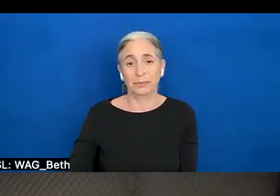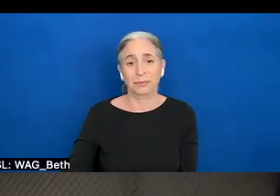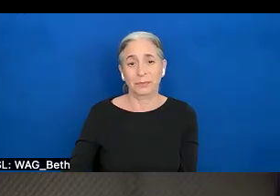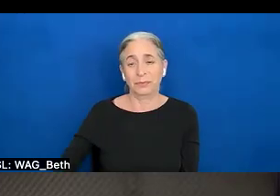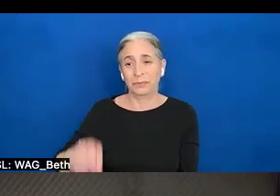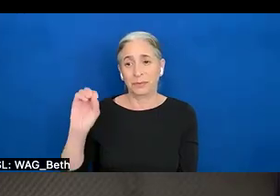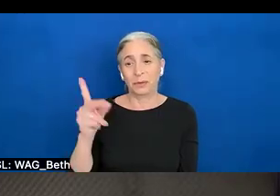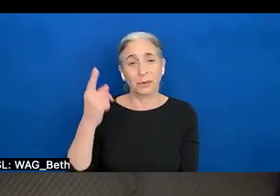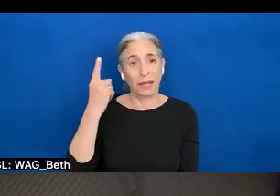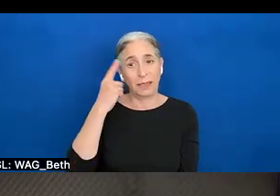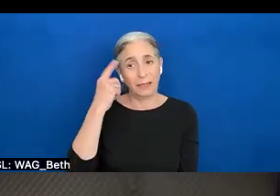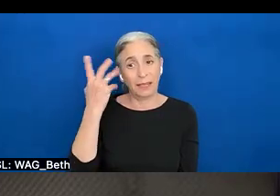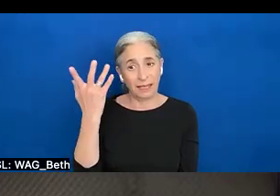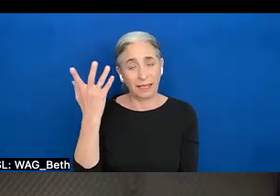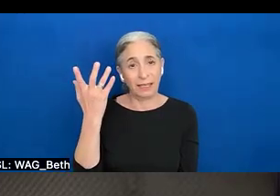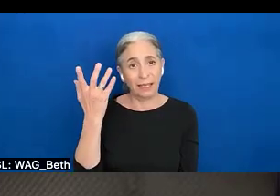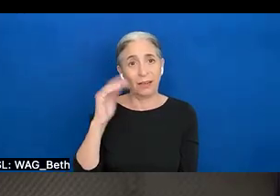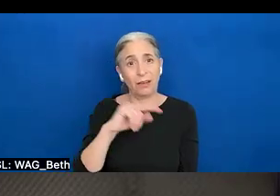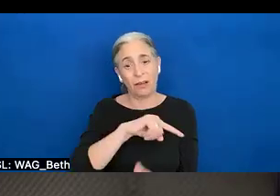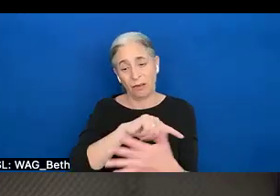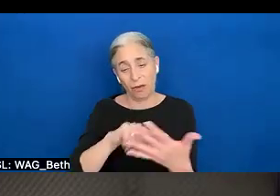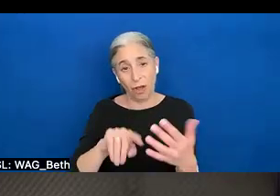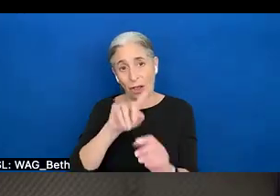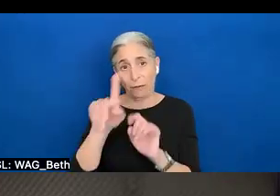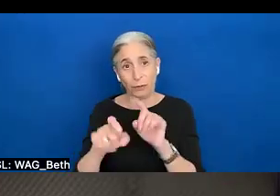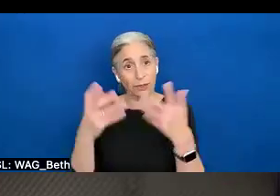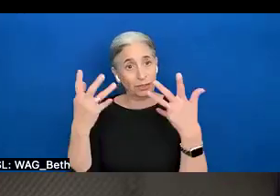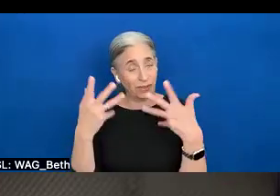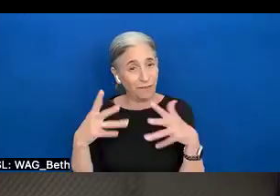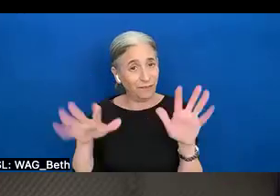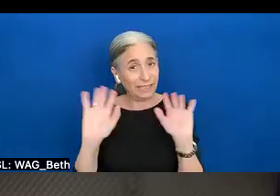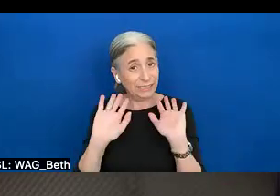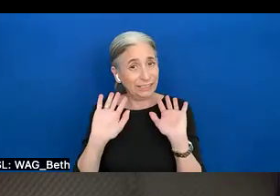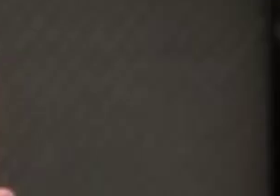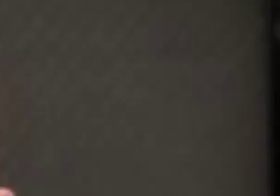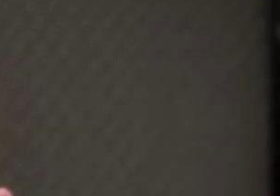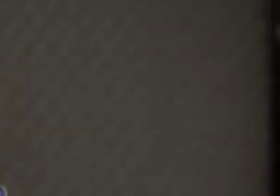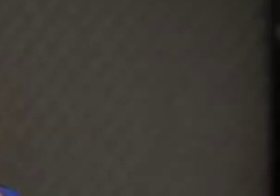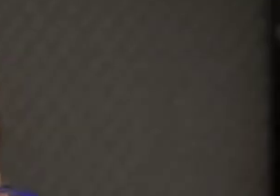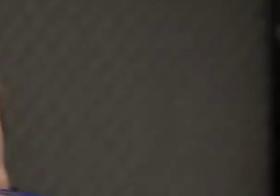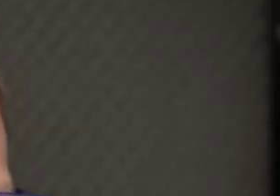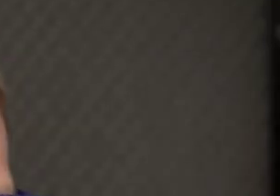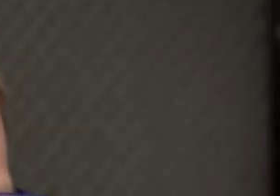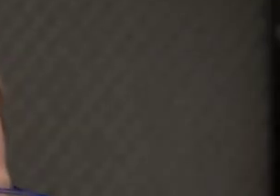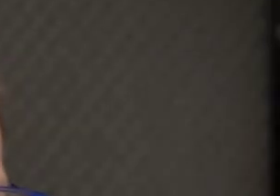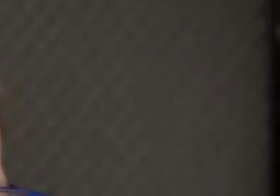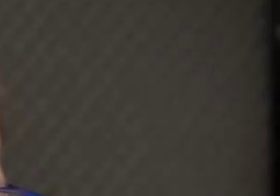Okay. I think I covered all the questions.